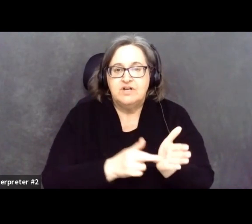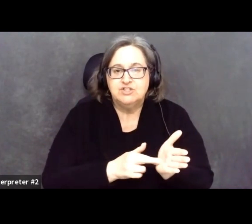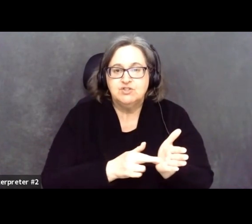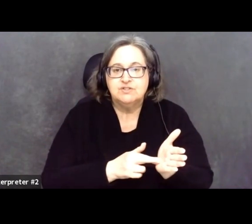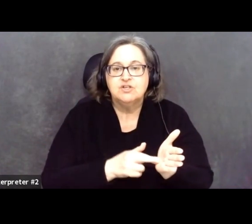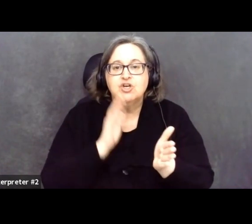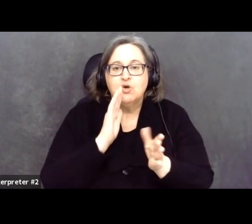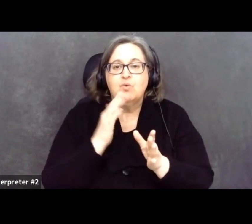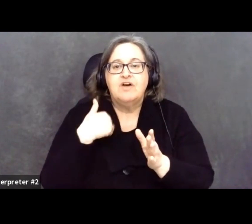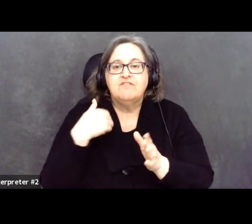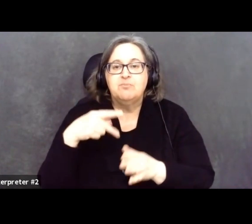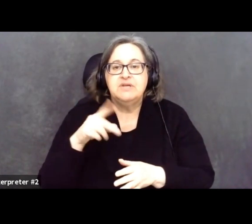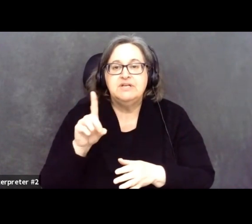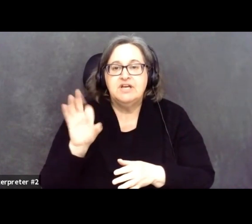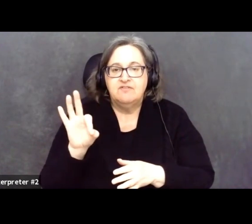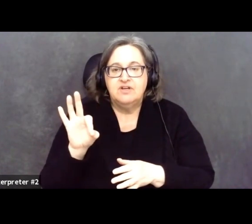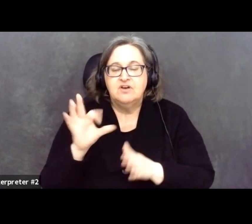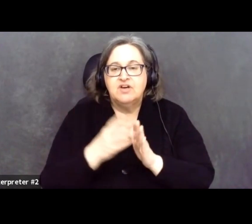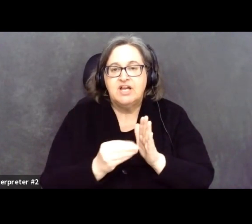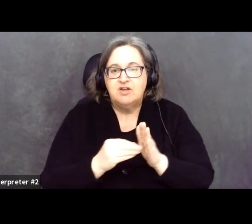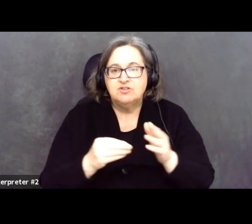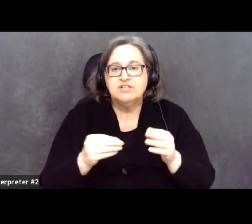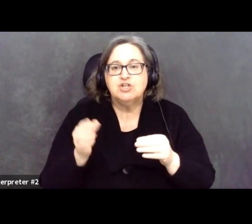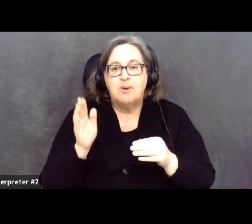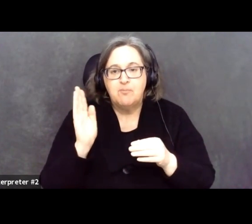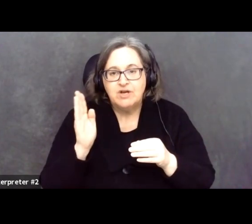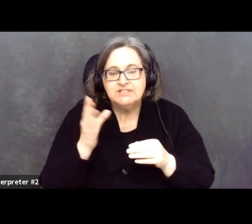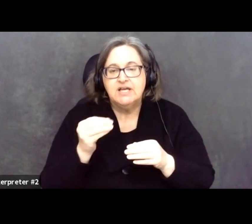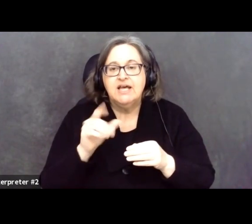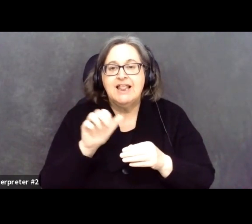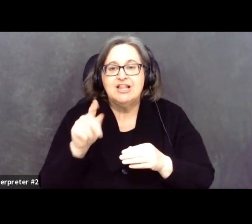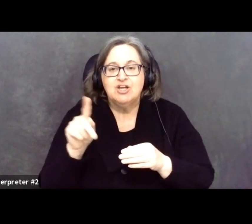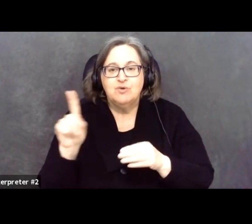and you will have a PDF copy of the presentation and a link to where you can get the recording.